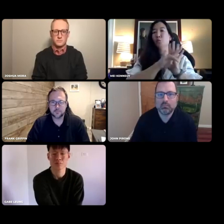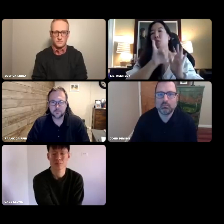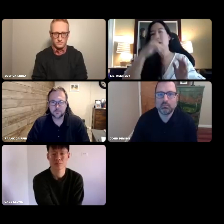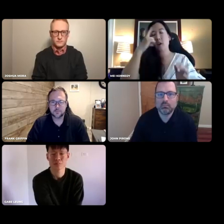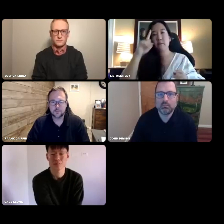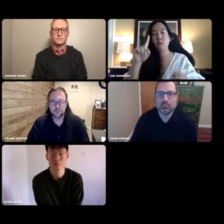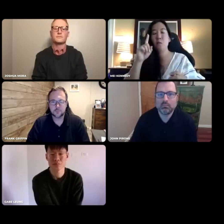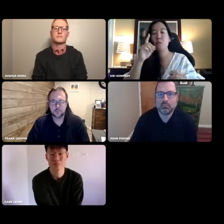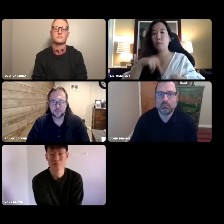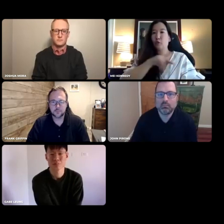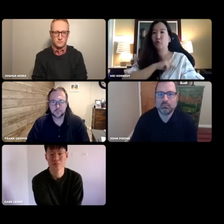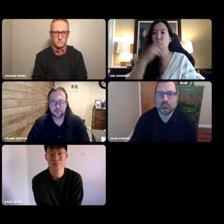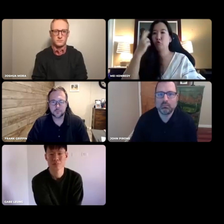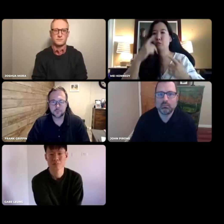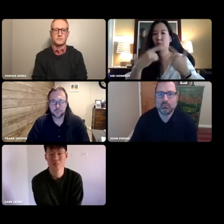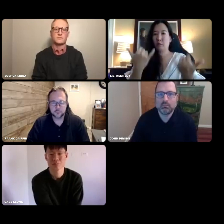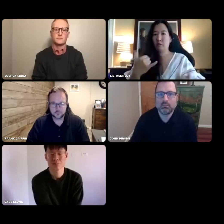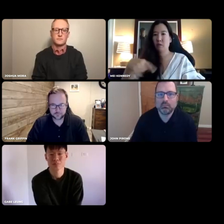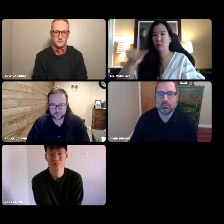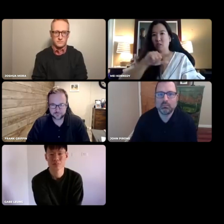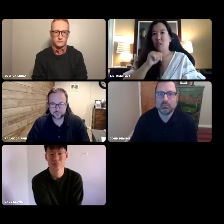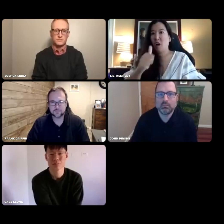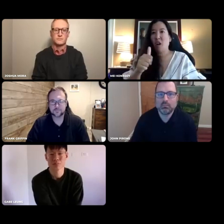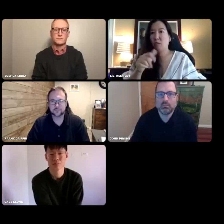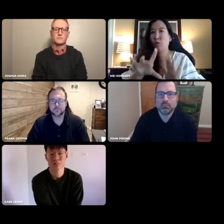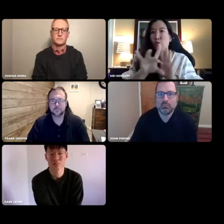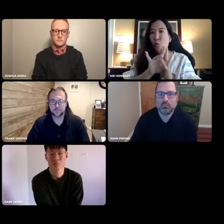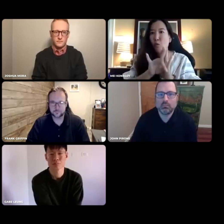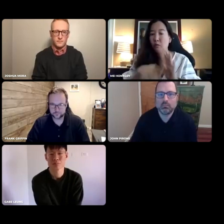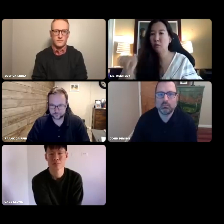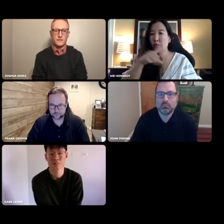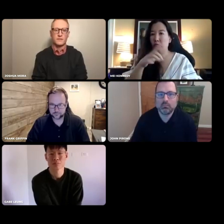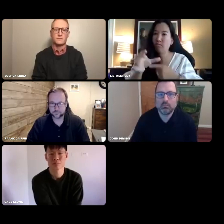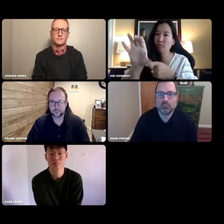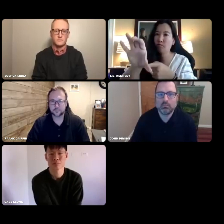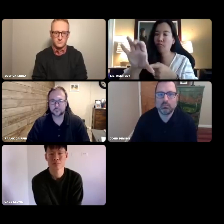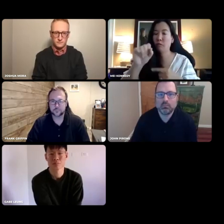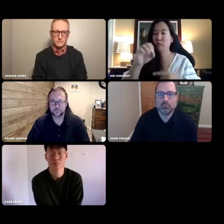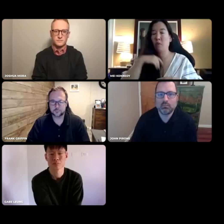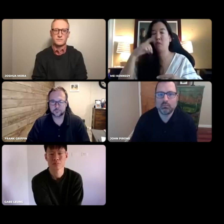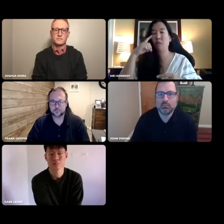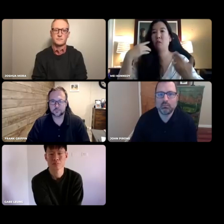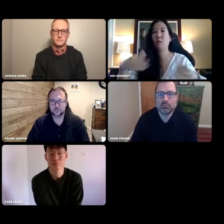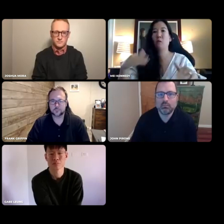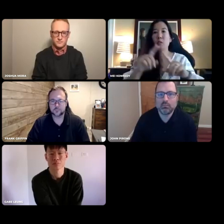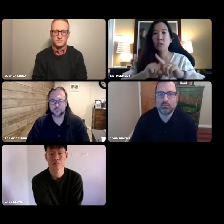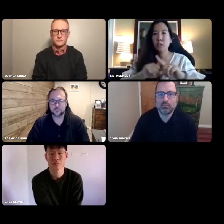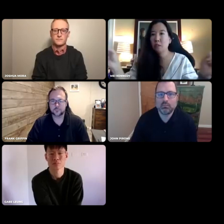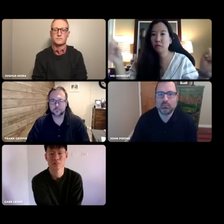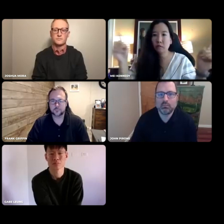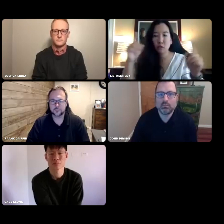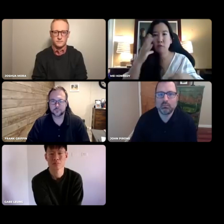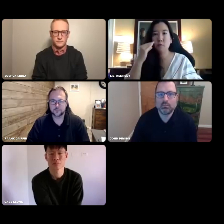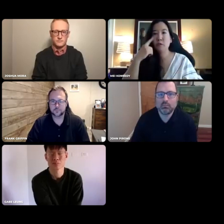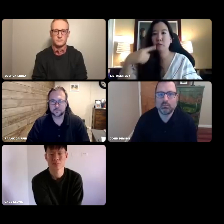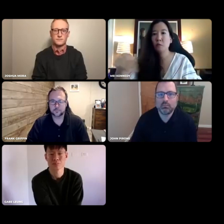I chose to for personal reasons, but now everyone is forced to do so.